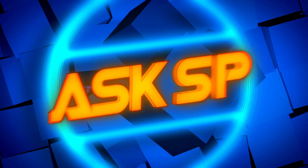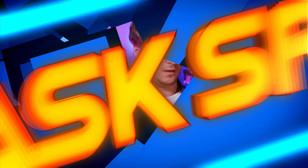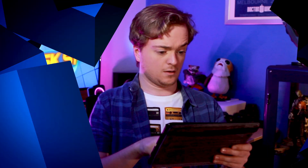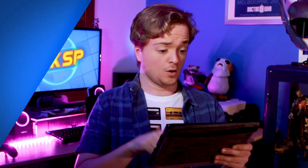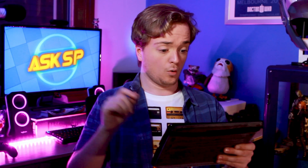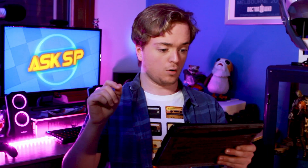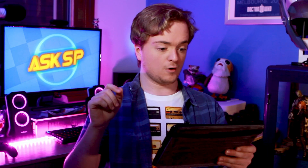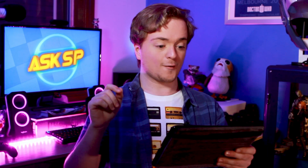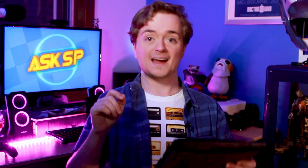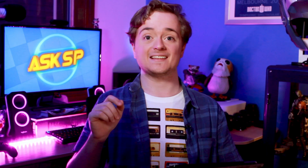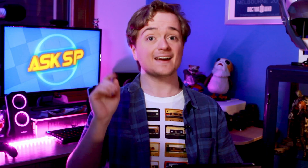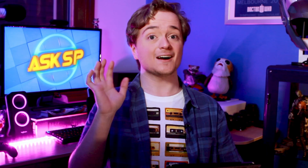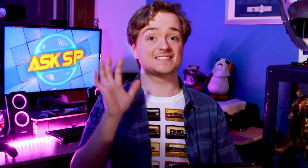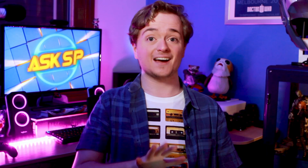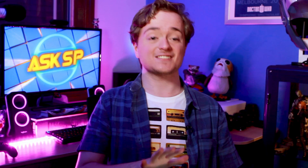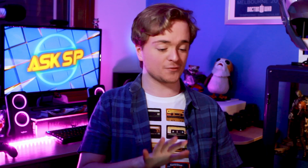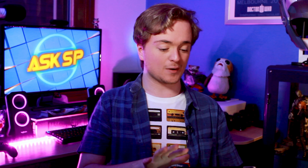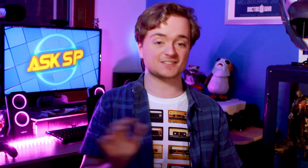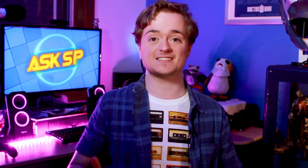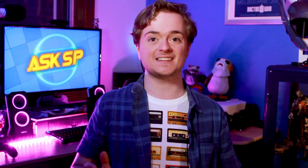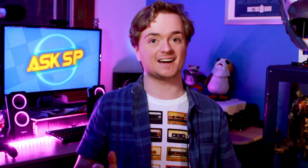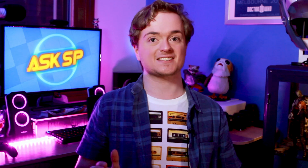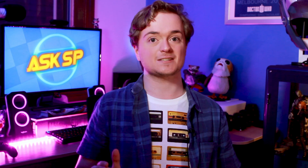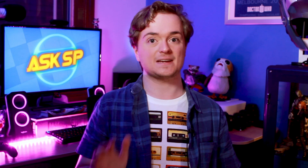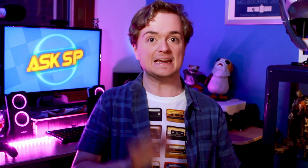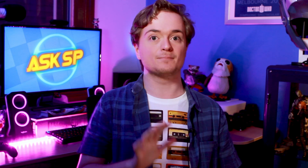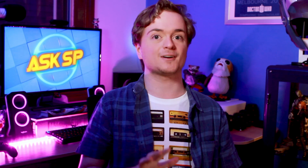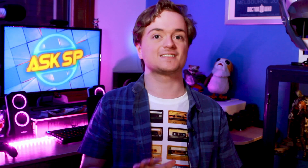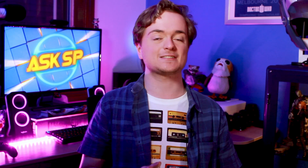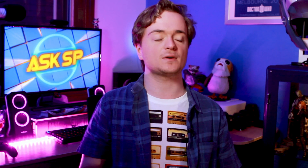Alrighty. There are tons of questions in the Ask SP inbox this week,